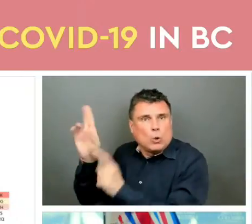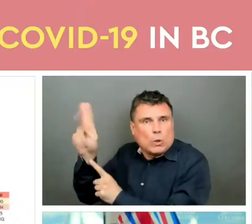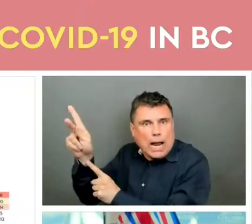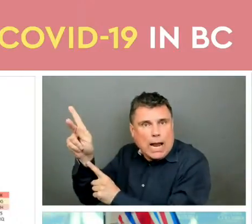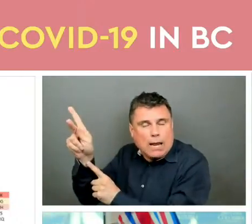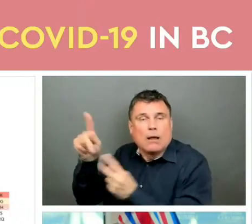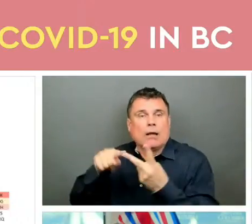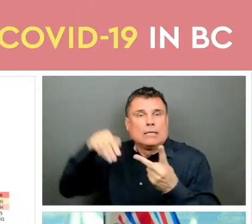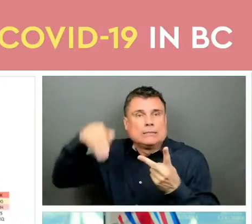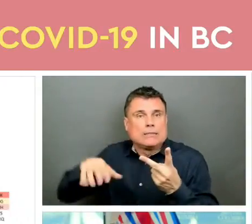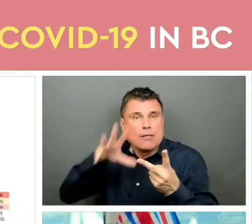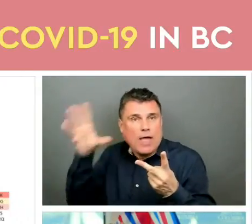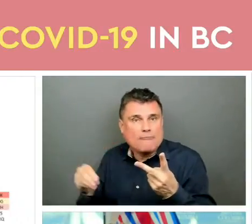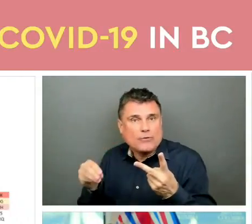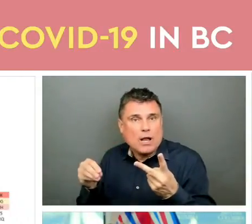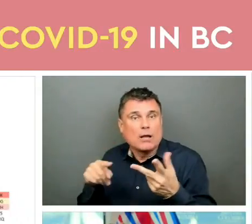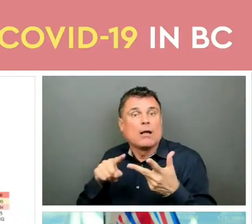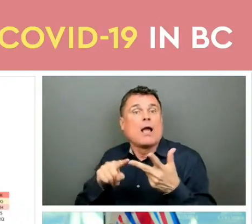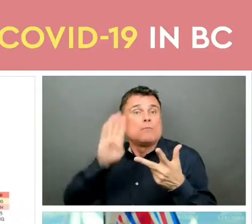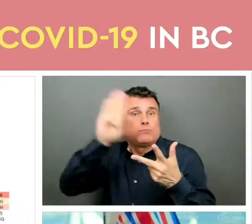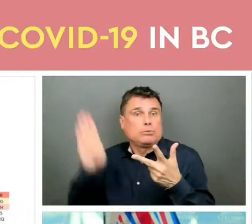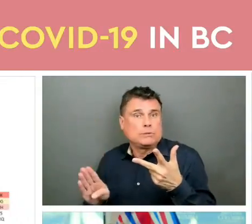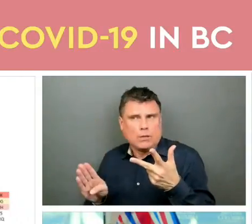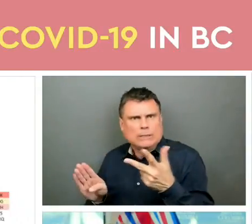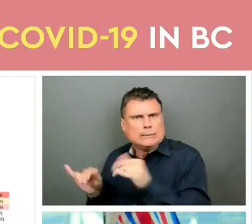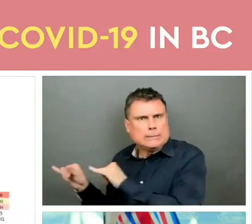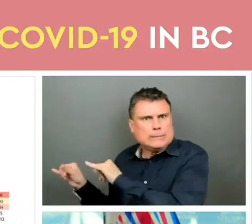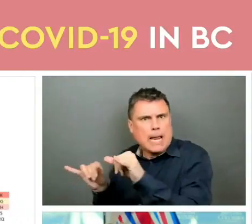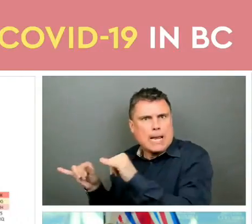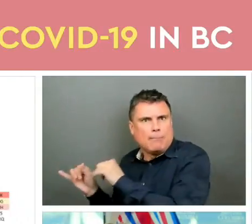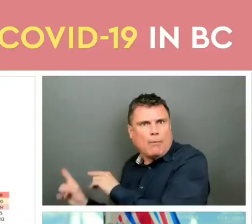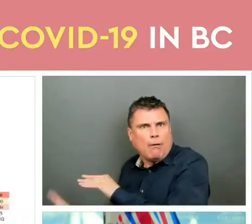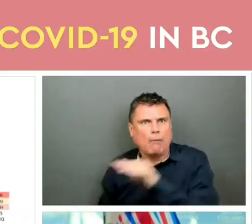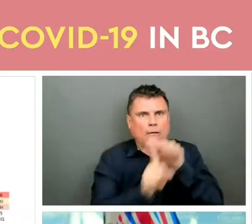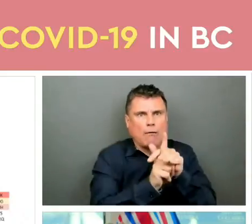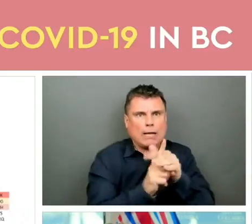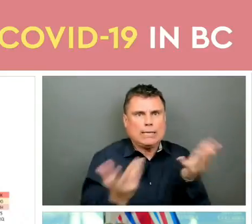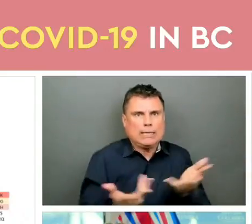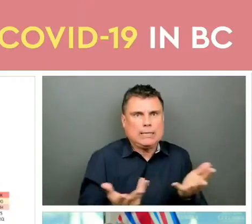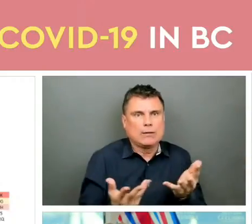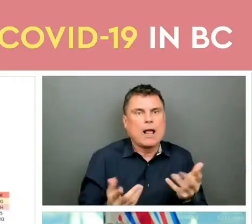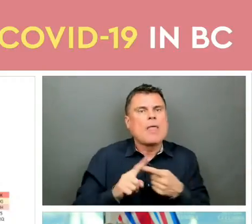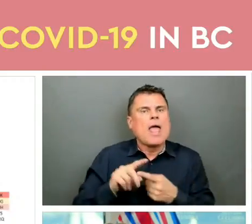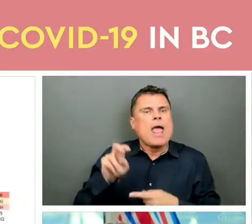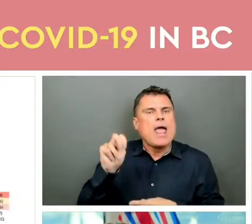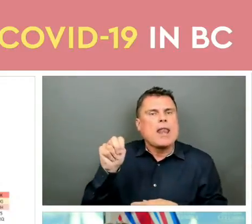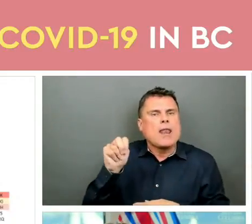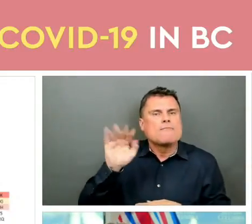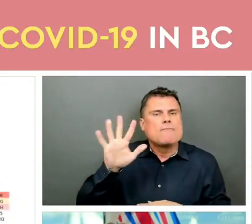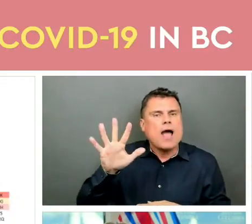the P 1 that we saw from Brazil is called the N 5101 Y. That is a specific